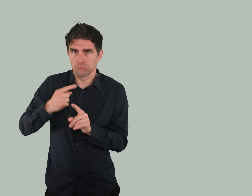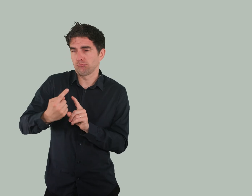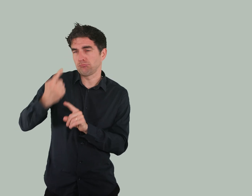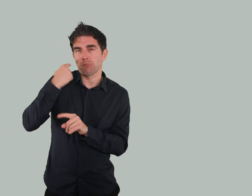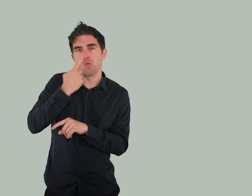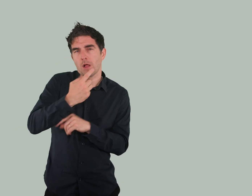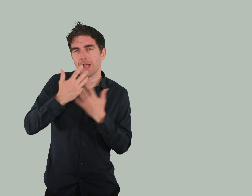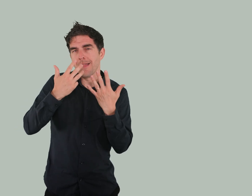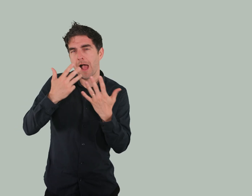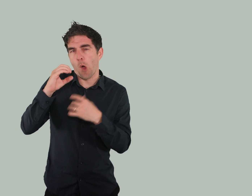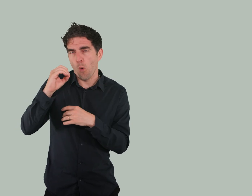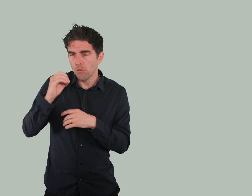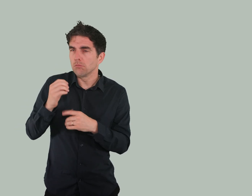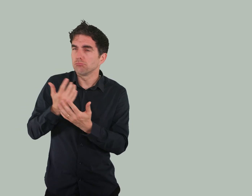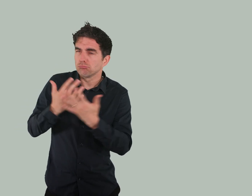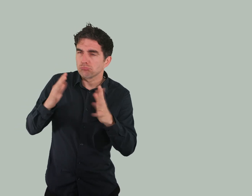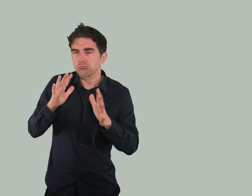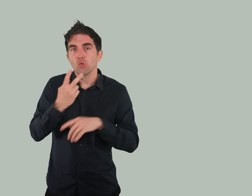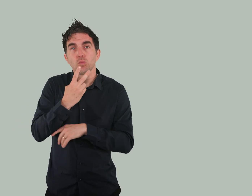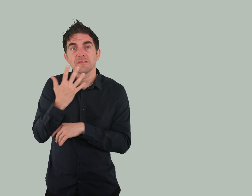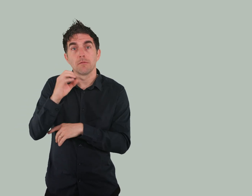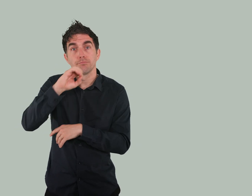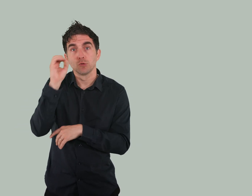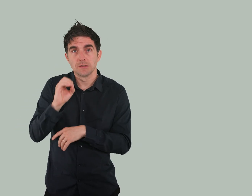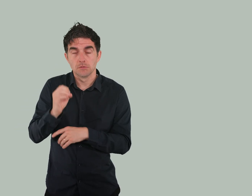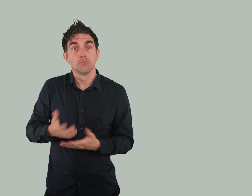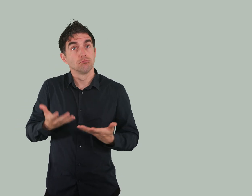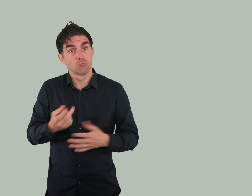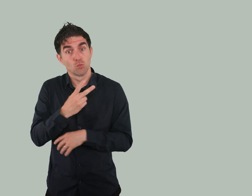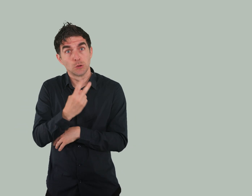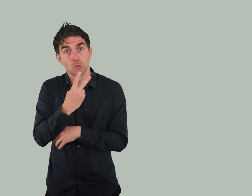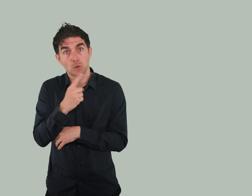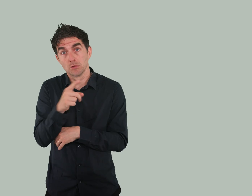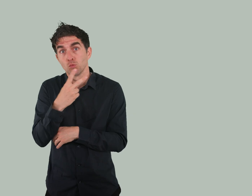rose from around 25 per cent in the late 1990s